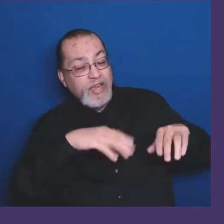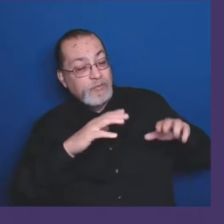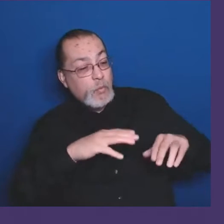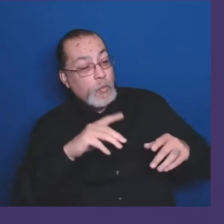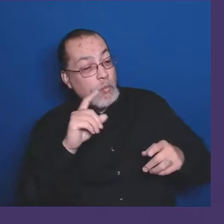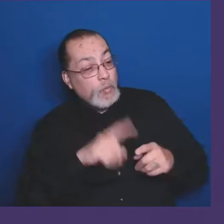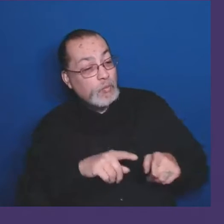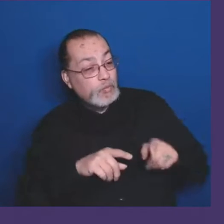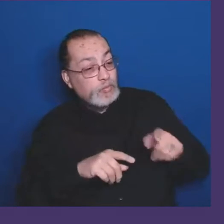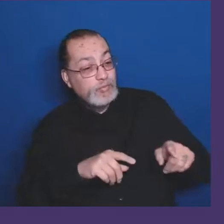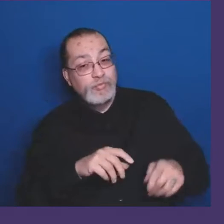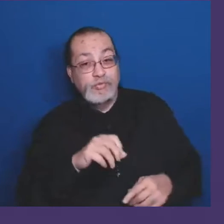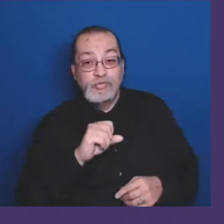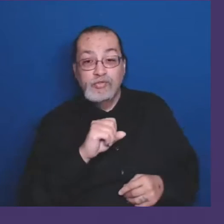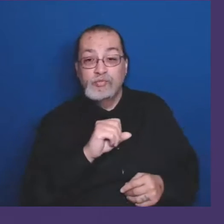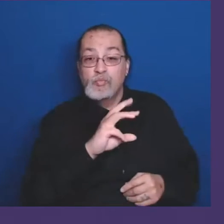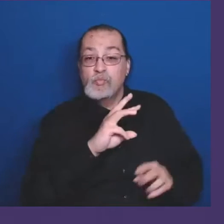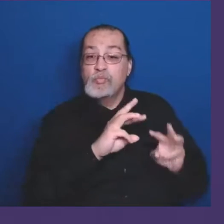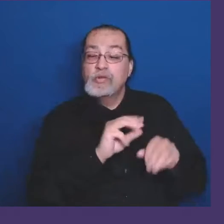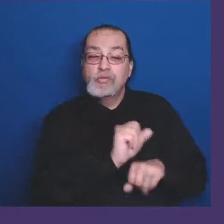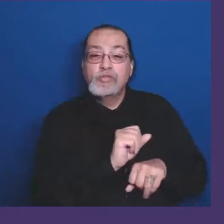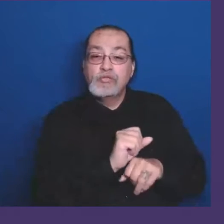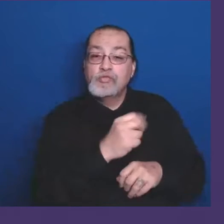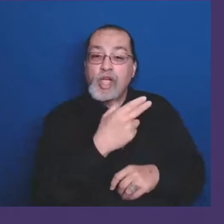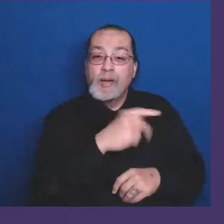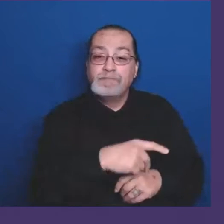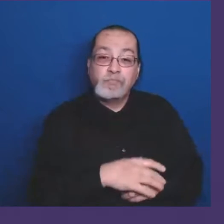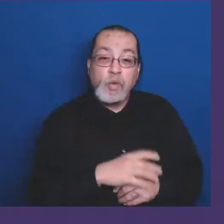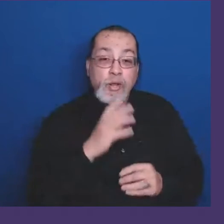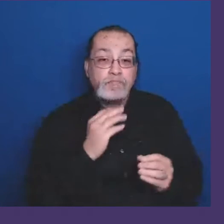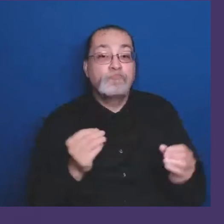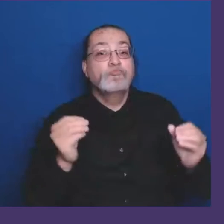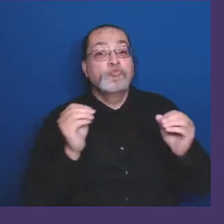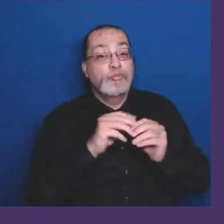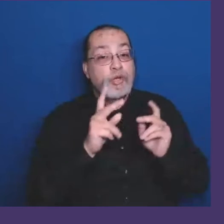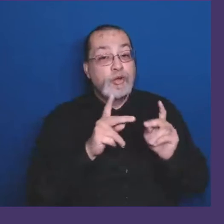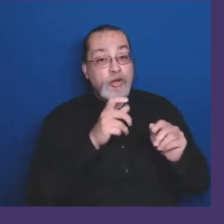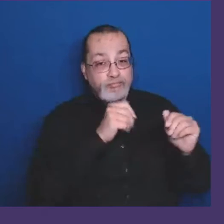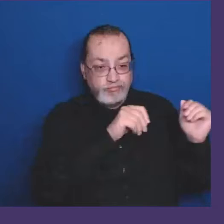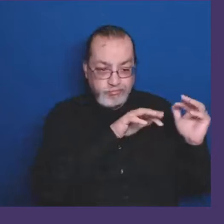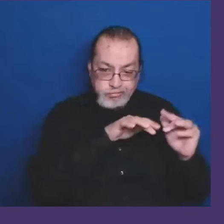The more supported living, the less sheltered workshops. Jenny Lay-Flurrie: That's a bill in California.